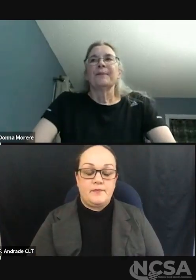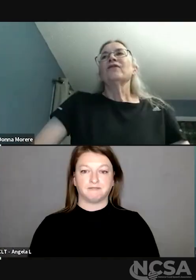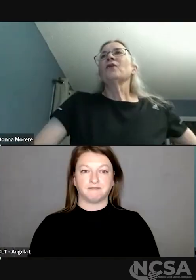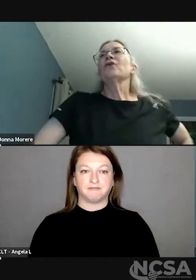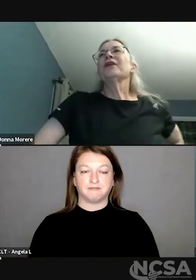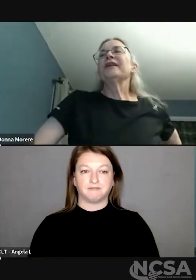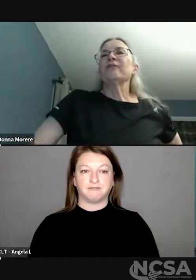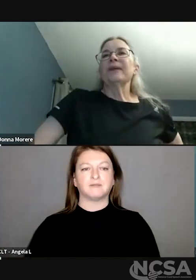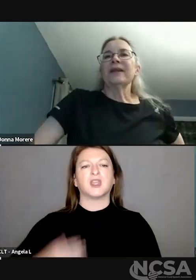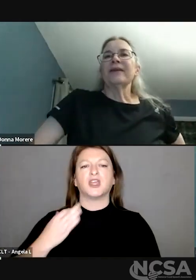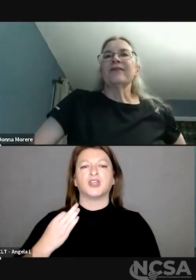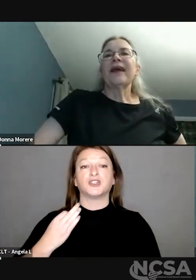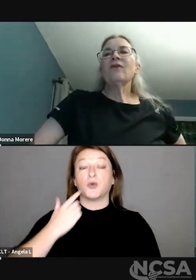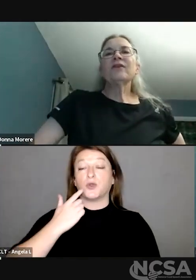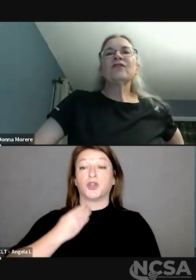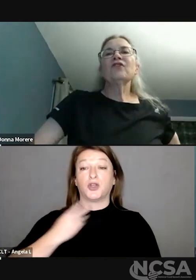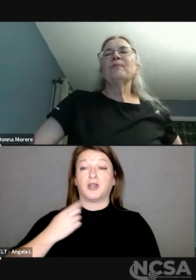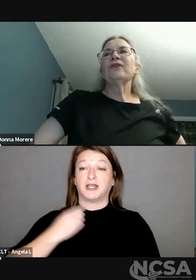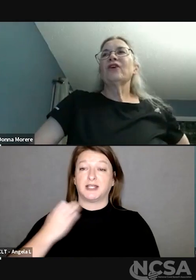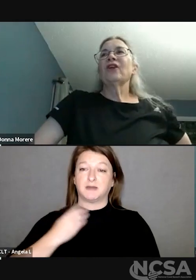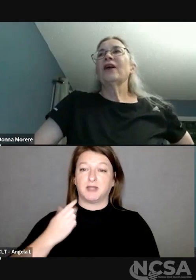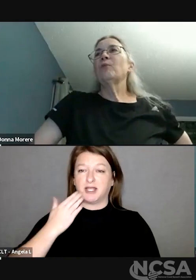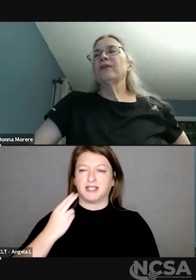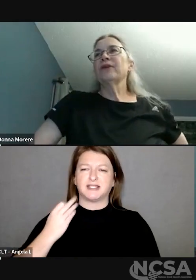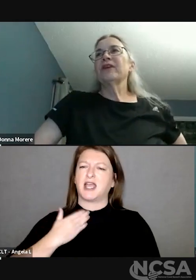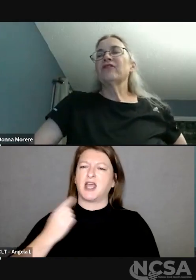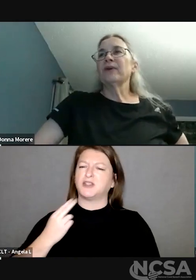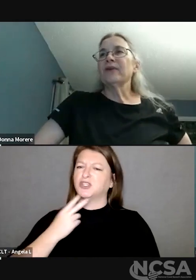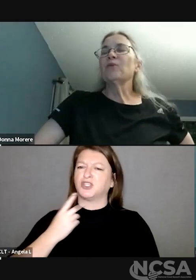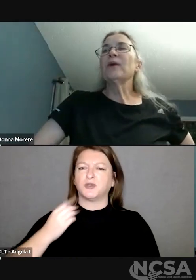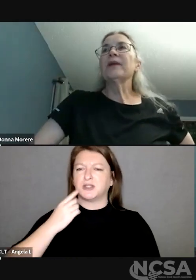So, learning disabilities. How does Cued Speech help with learning disabilities?